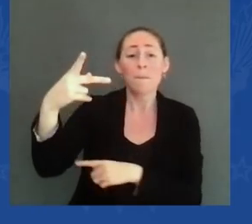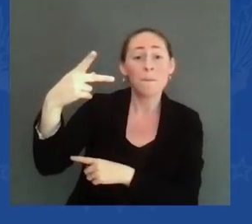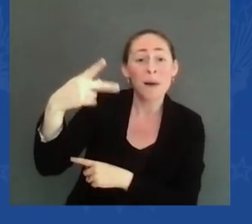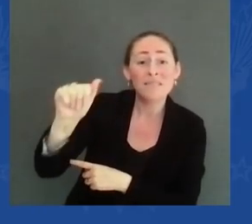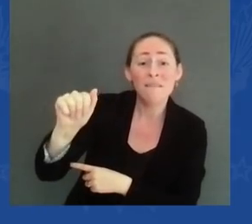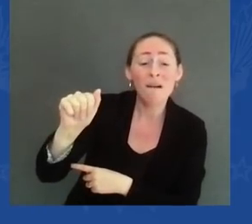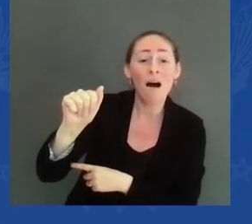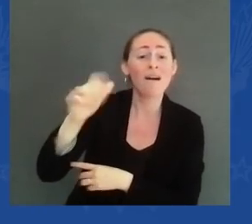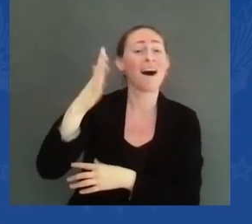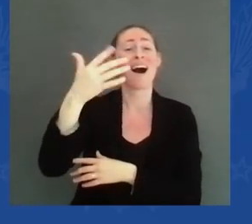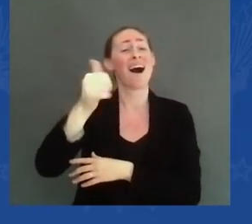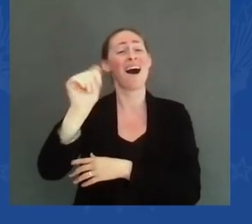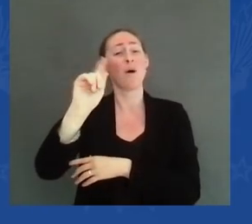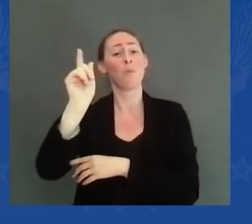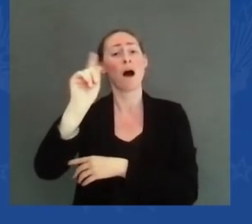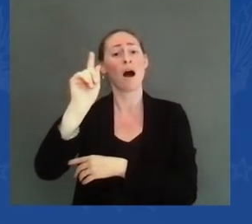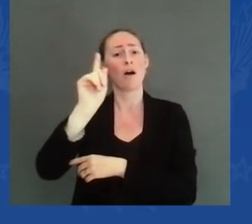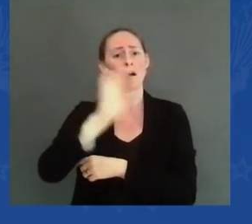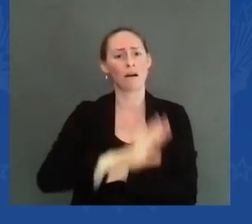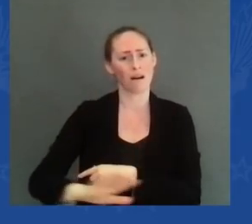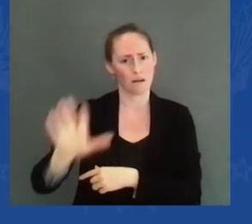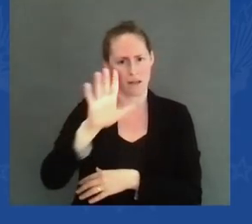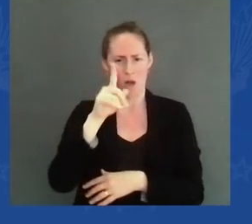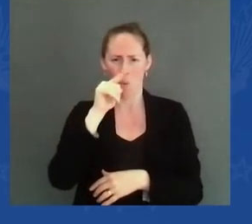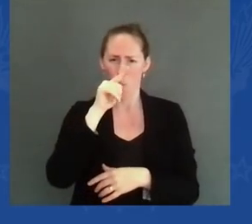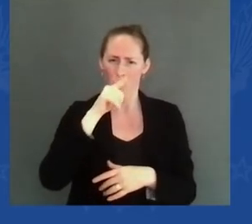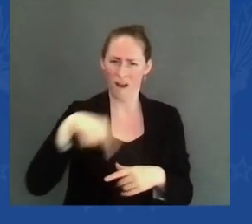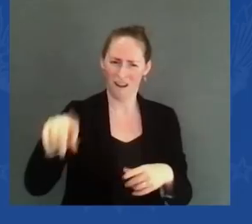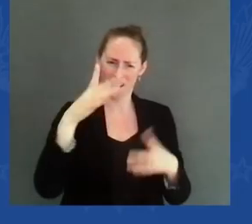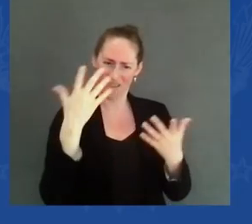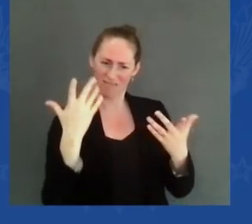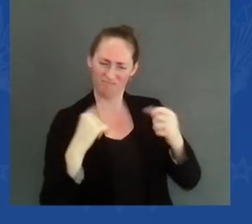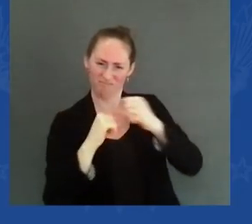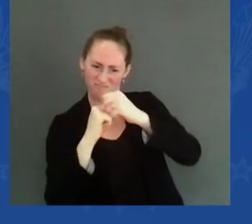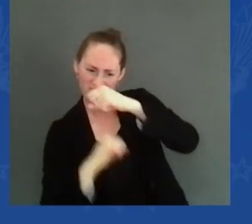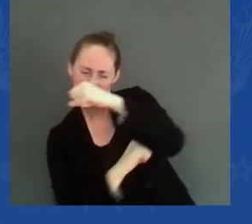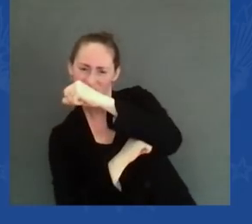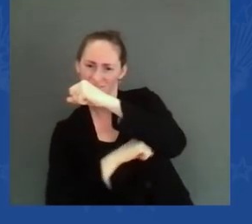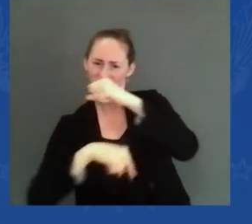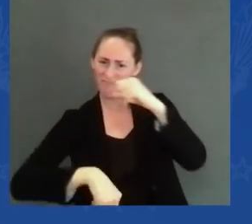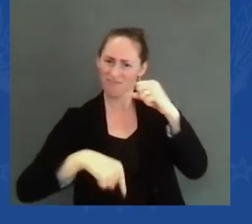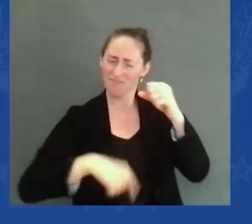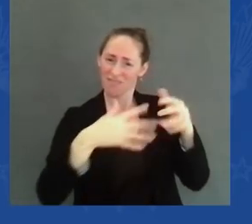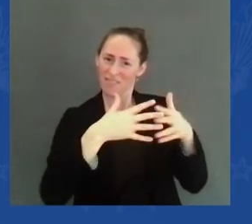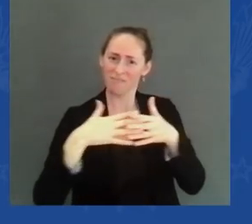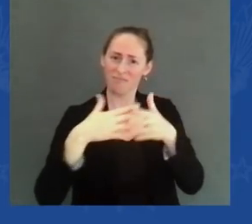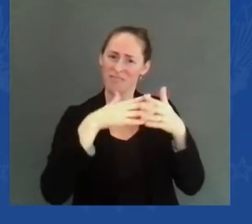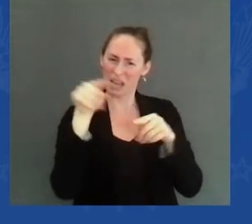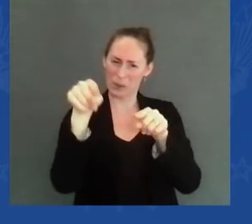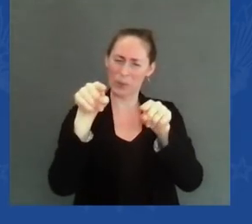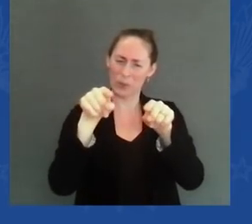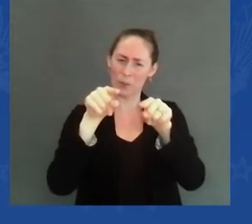who built this country. And it's about time we step up. They're always the first ones that are hurt